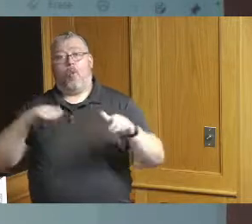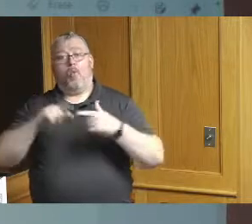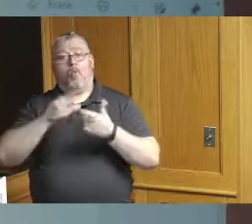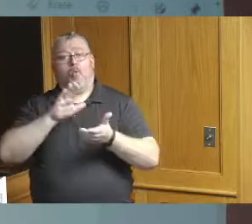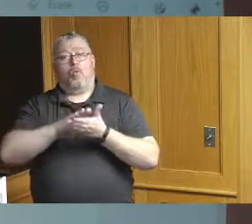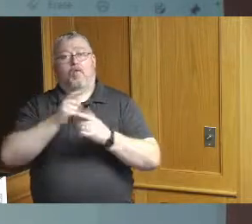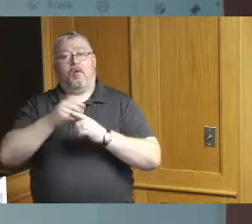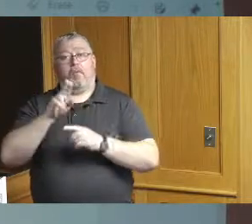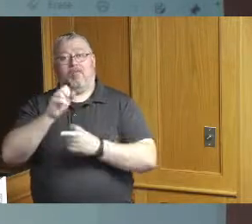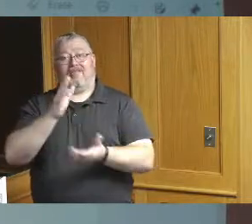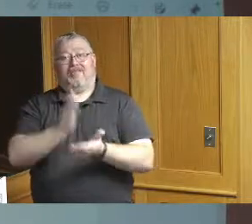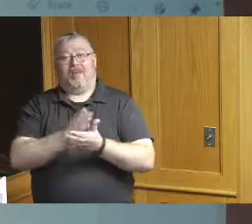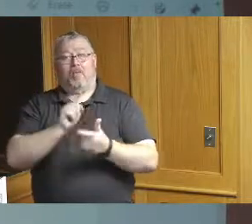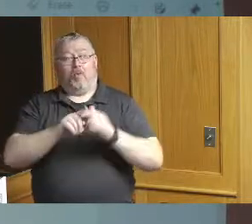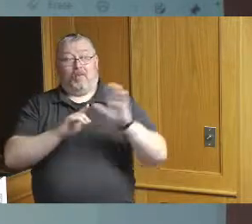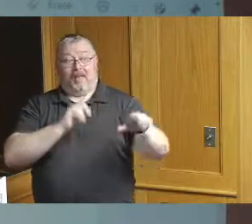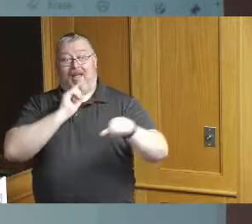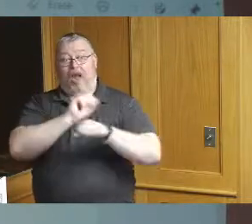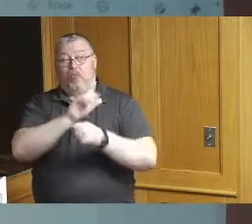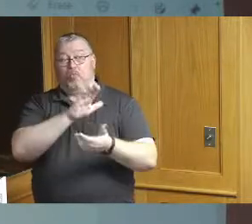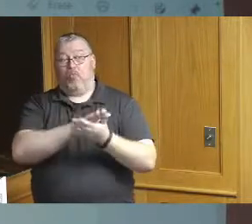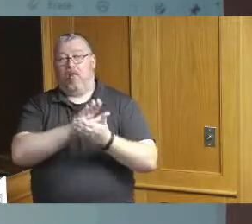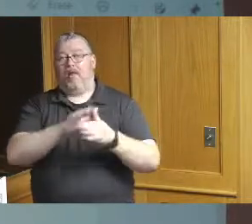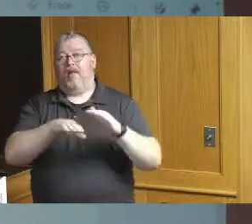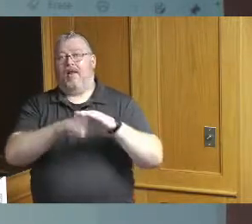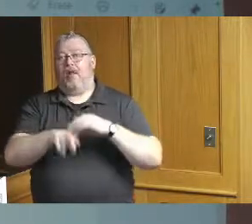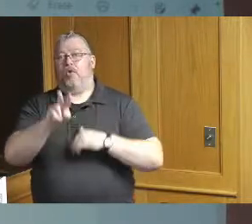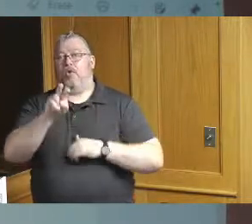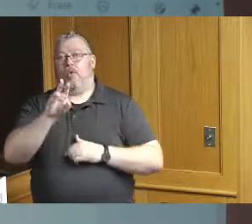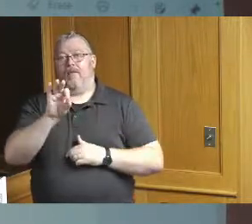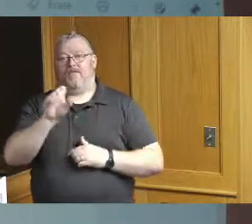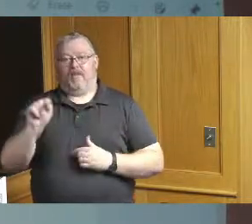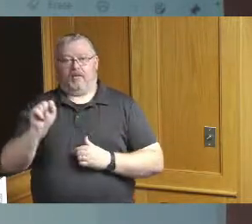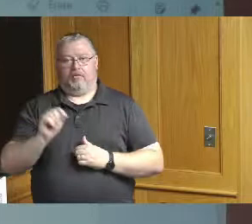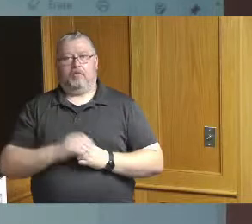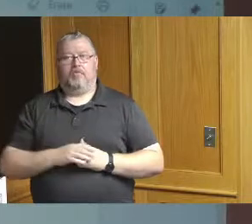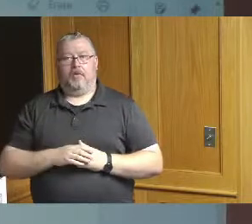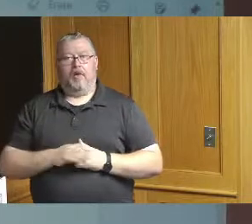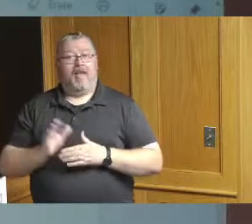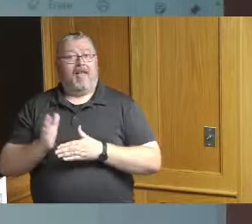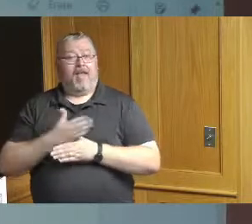the bus stop to their actual school is less than 200 feet and the average travel time